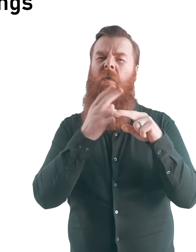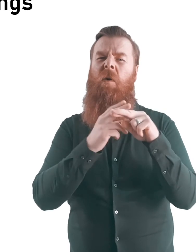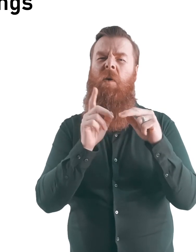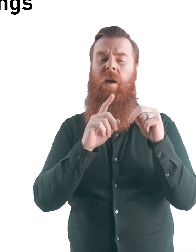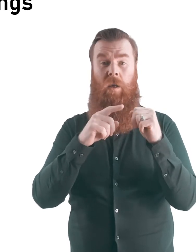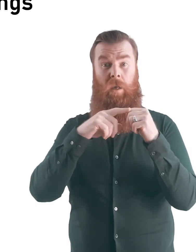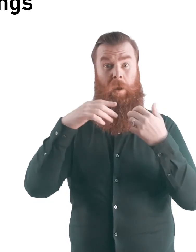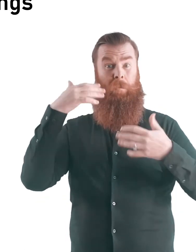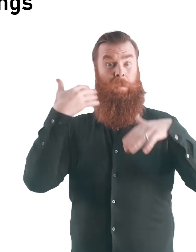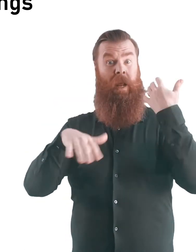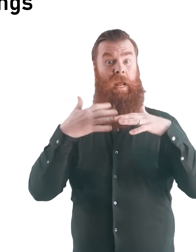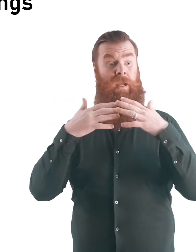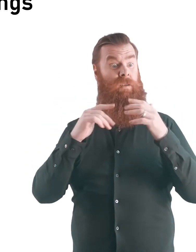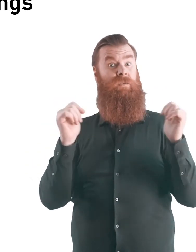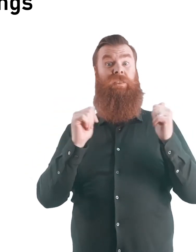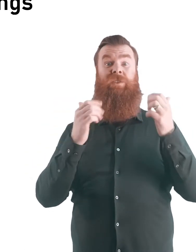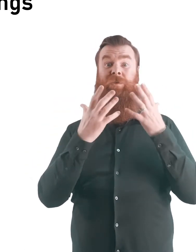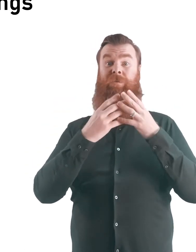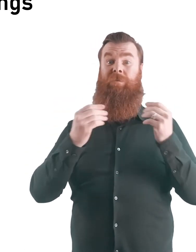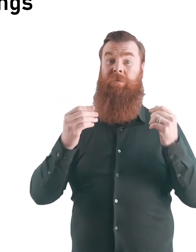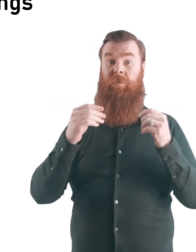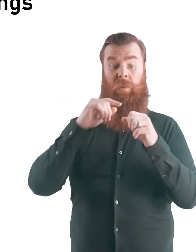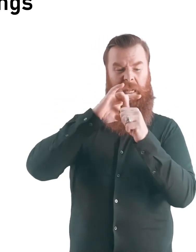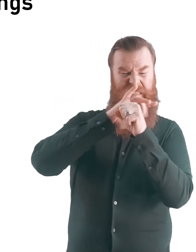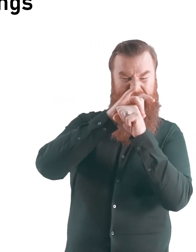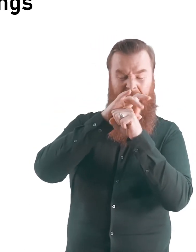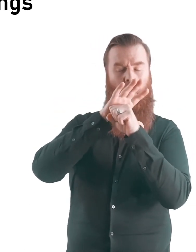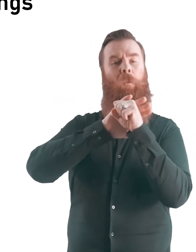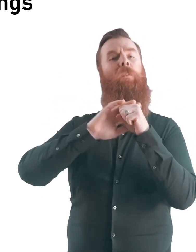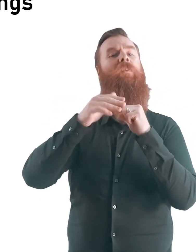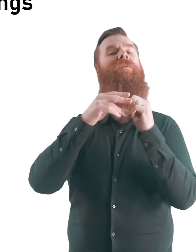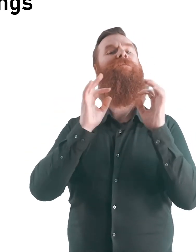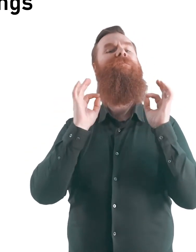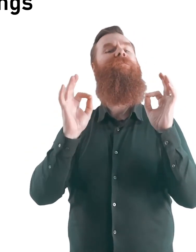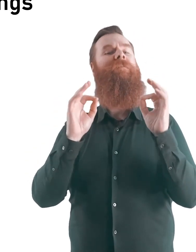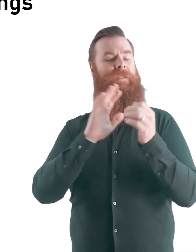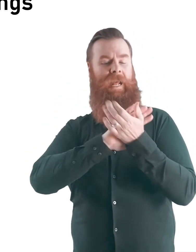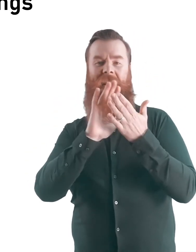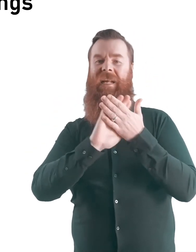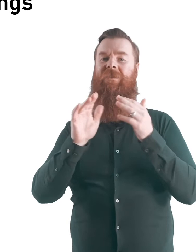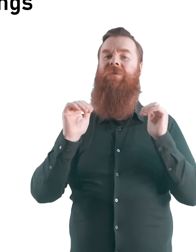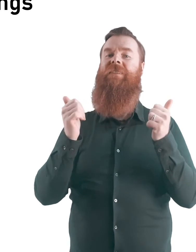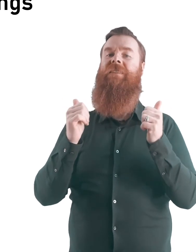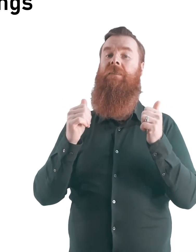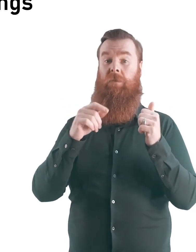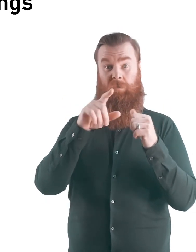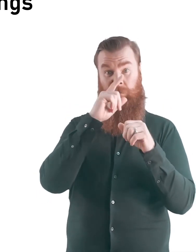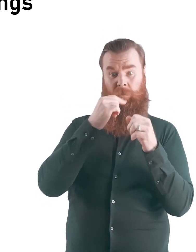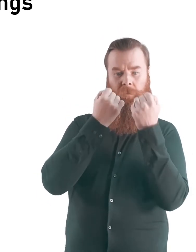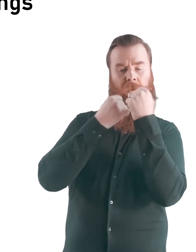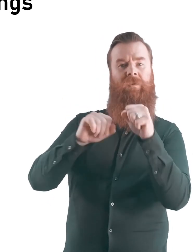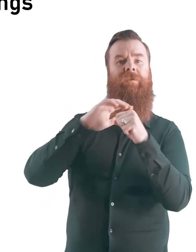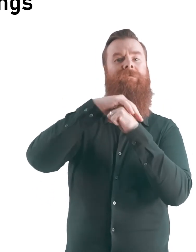stop the tooth decay from getting worse and prevent dental infections.